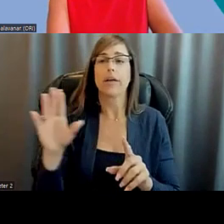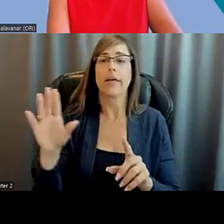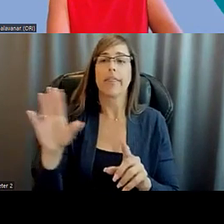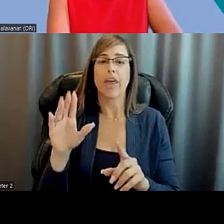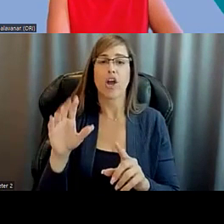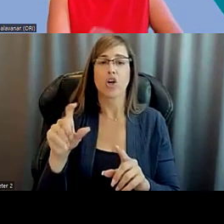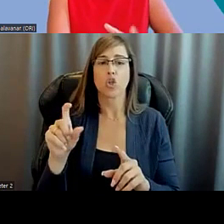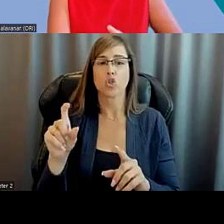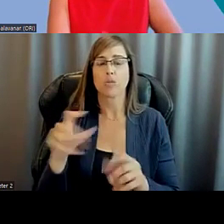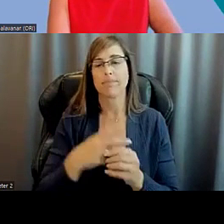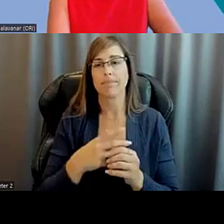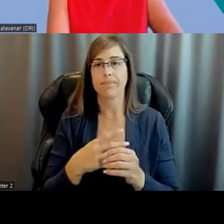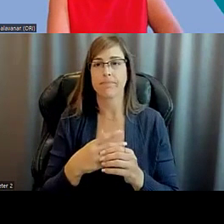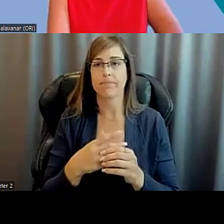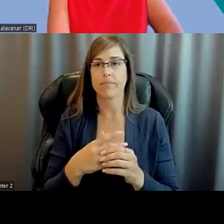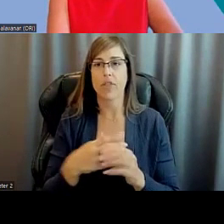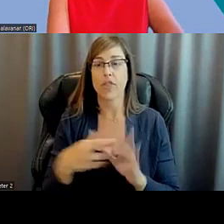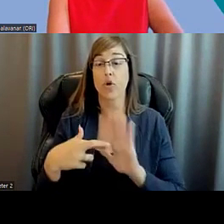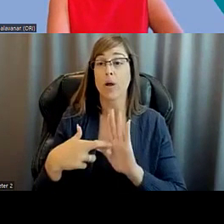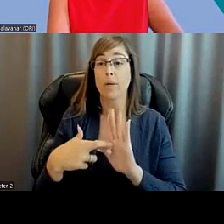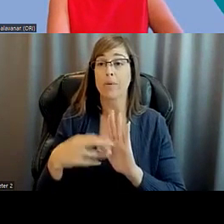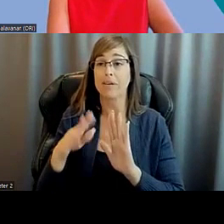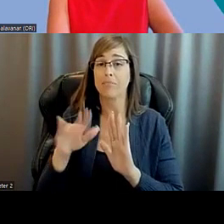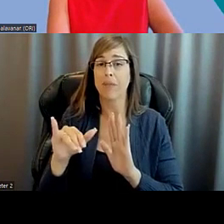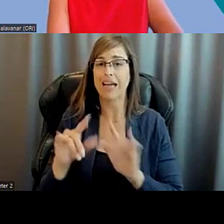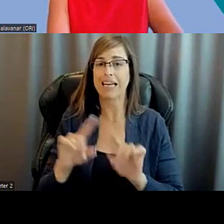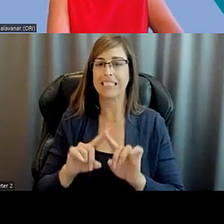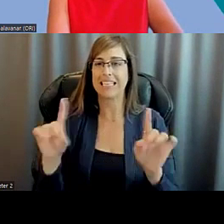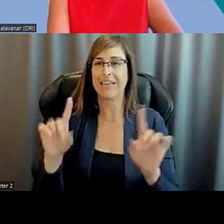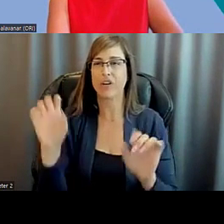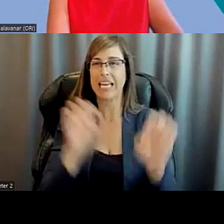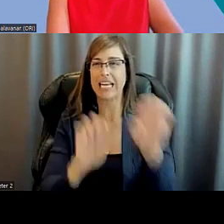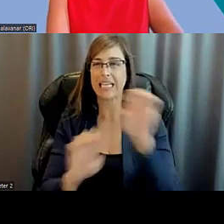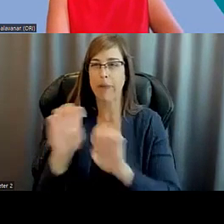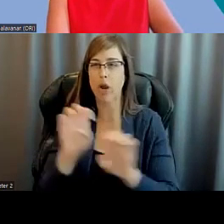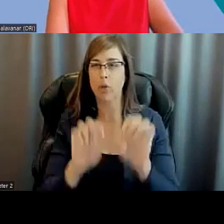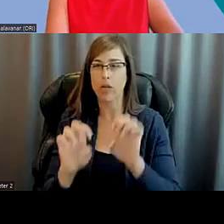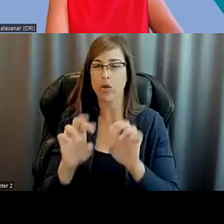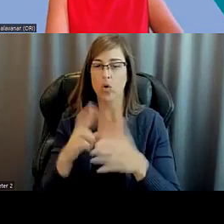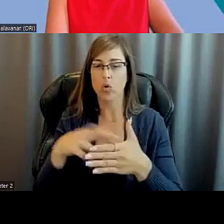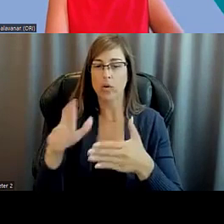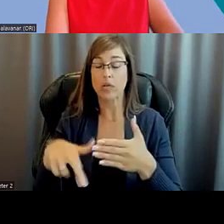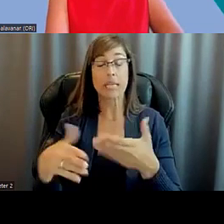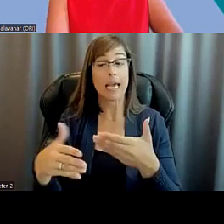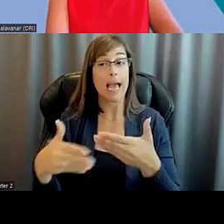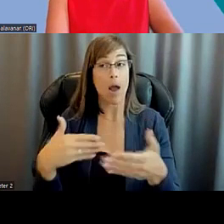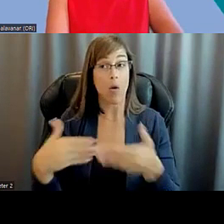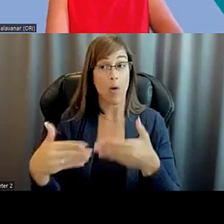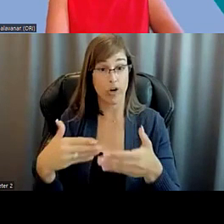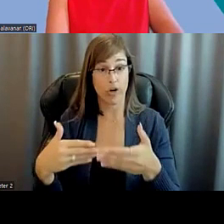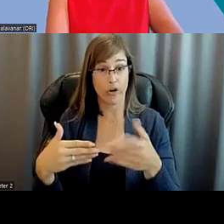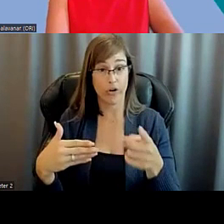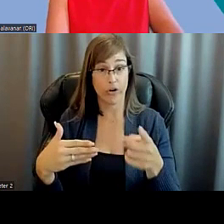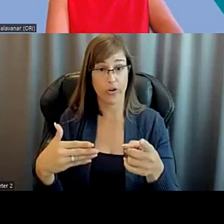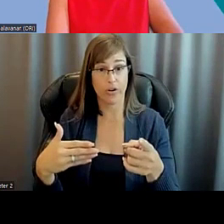They are represented as different experimental result. However, there are problems in this.